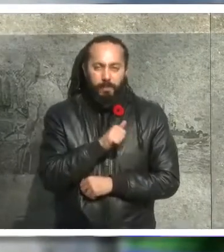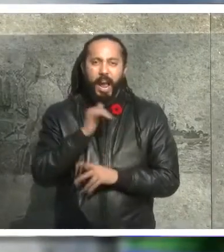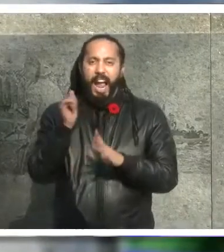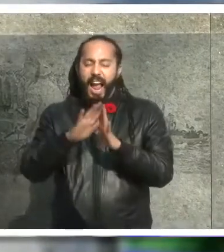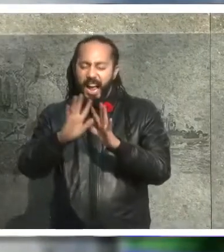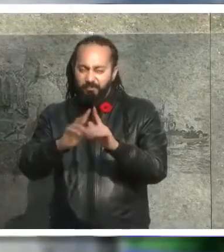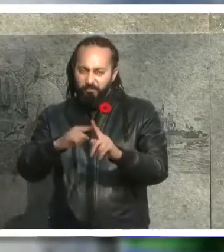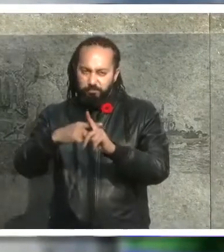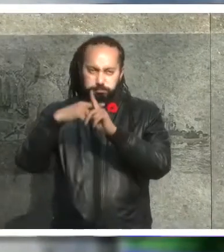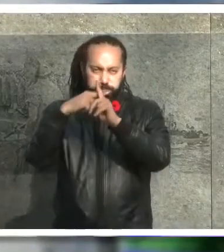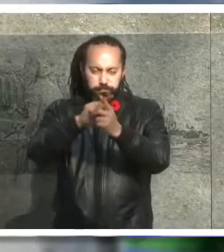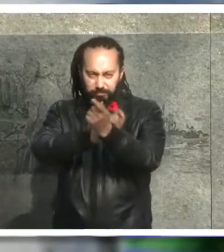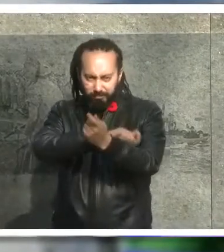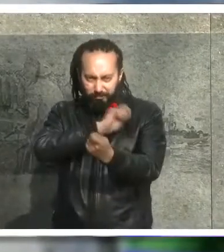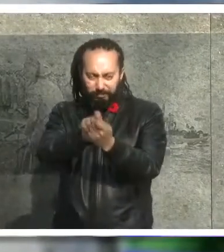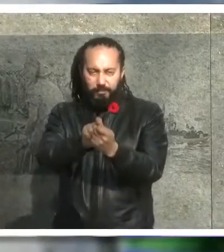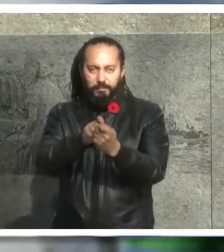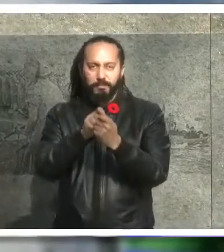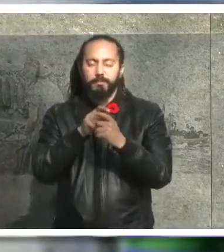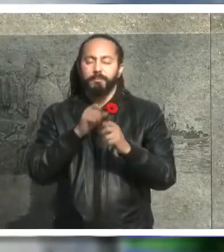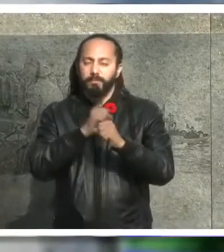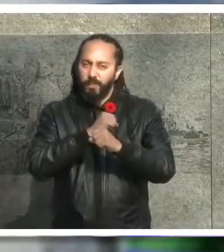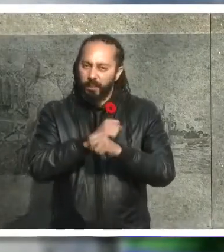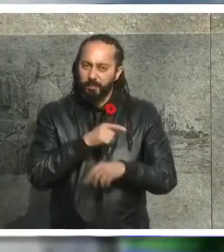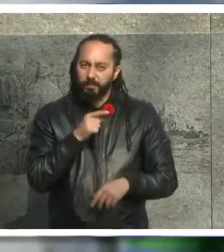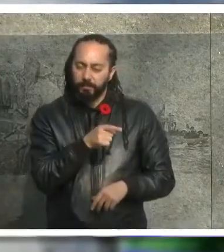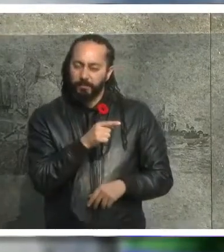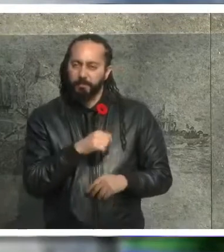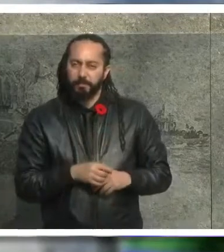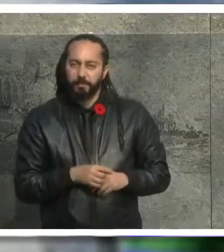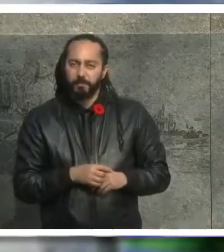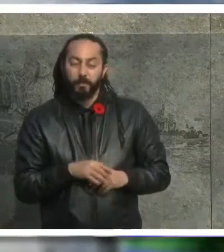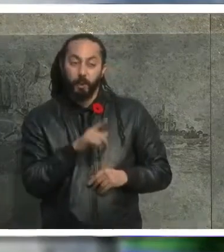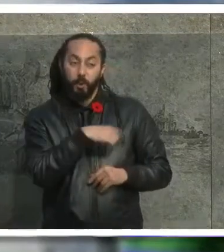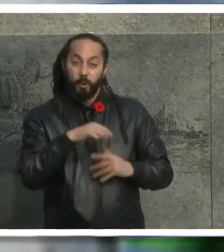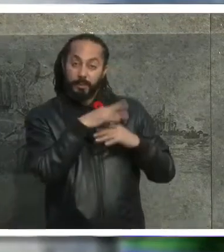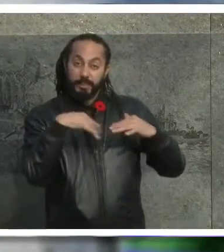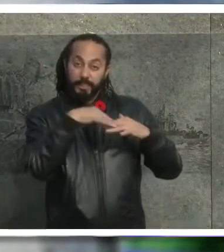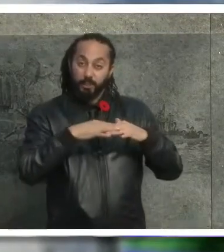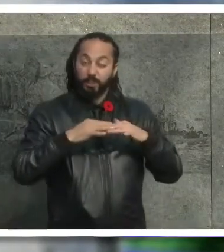who chose to share their knowledge and skills of great patients, stealth actions and target accuracy.